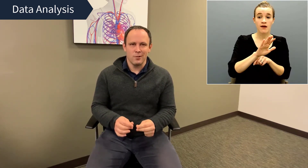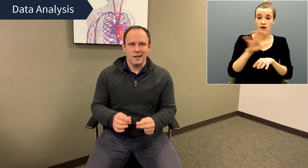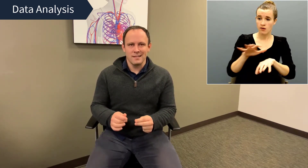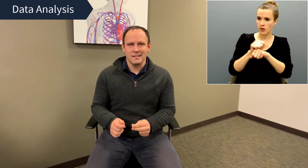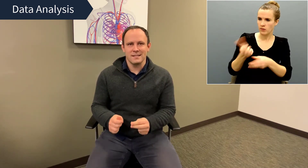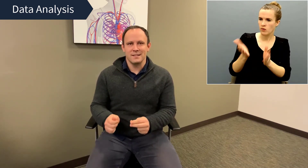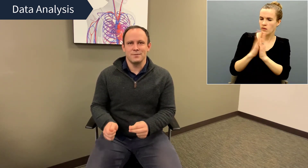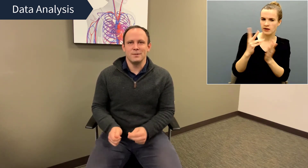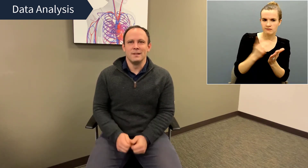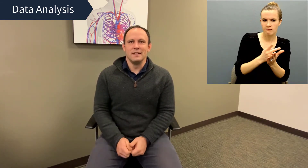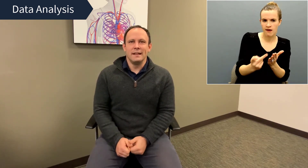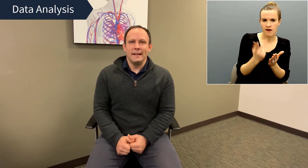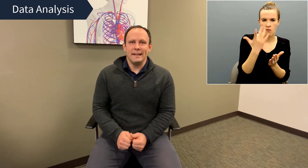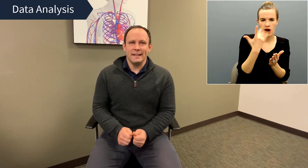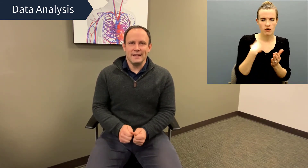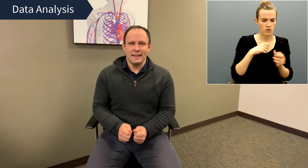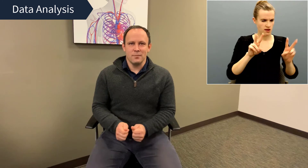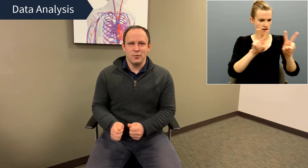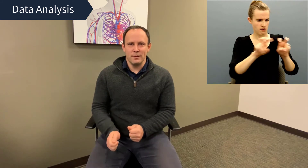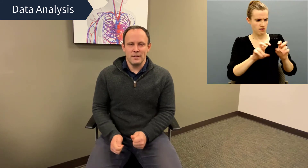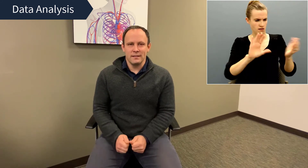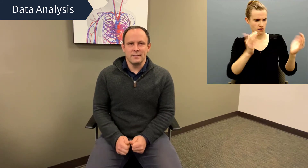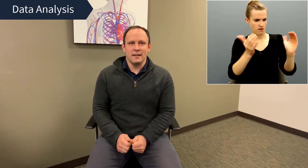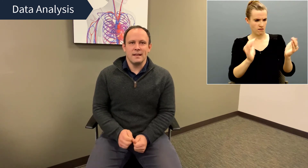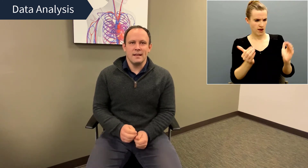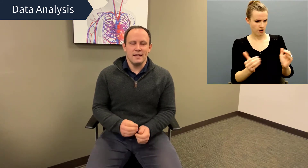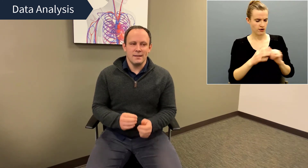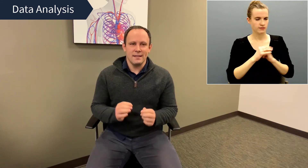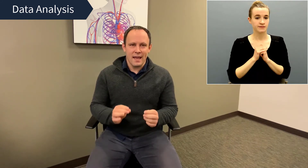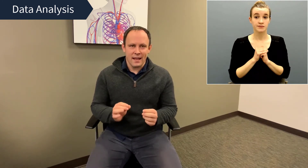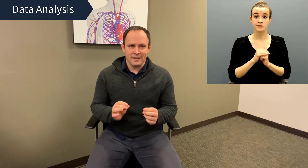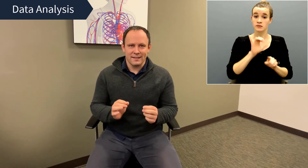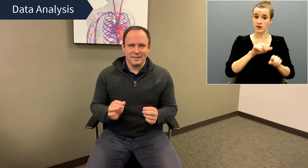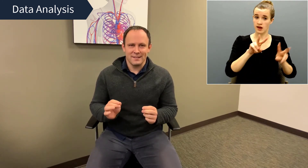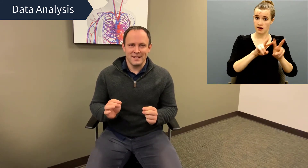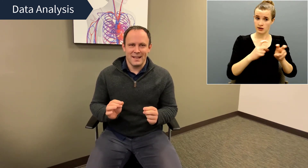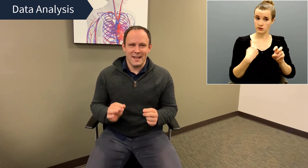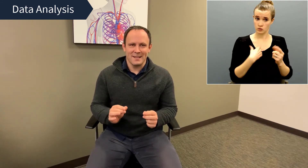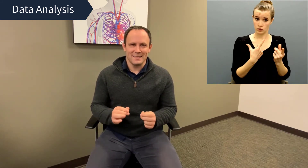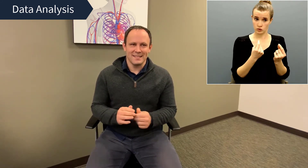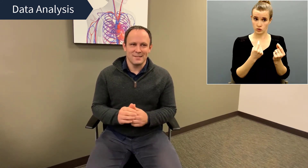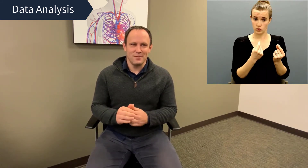were unsuccessful in getting an appointment. And in that analysis, we